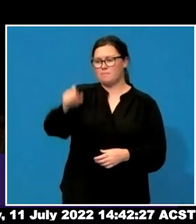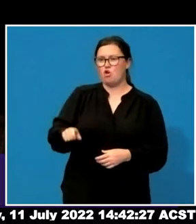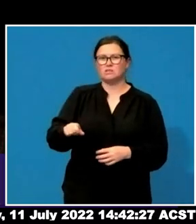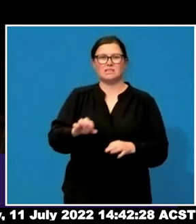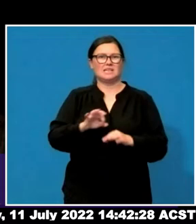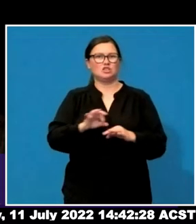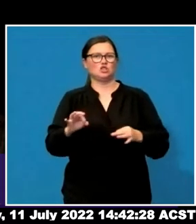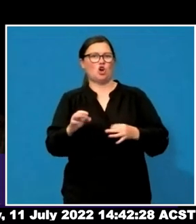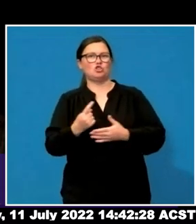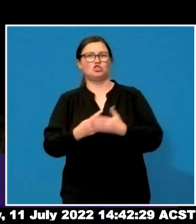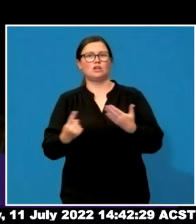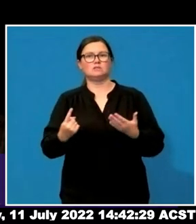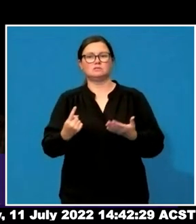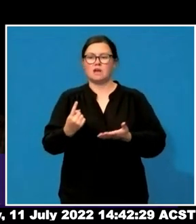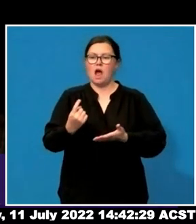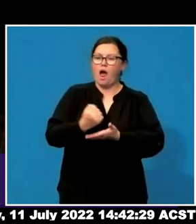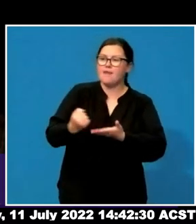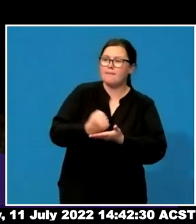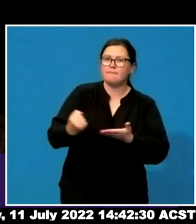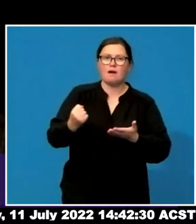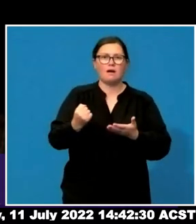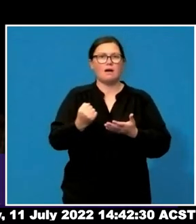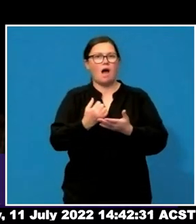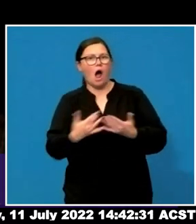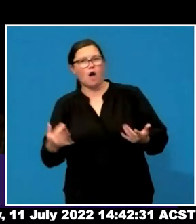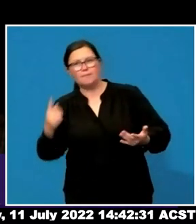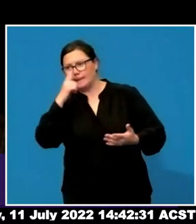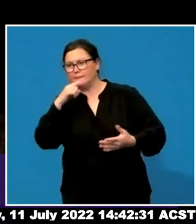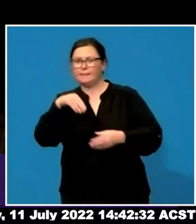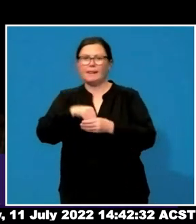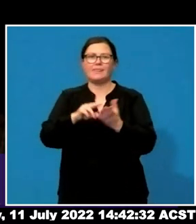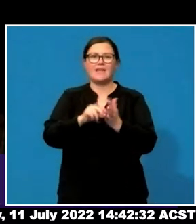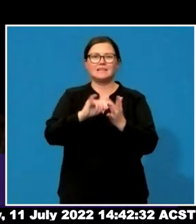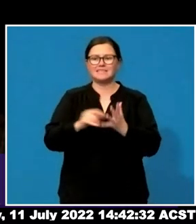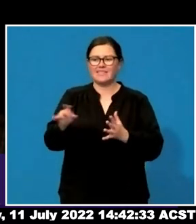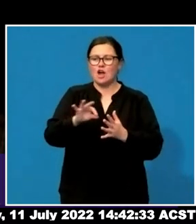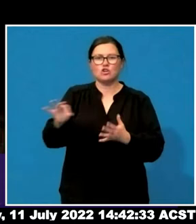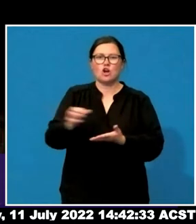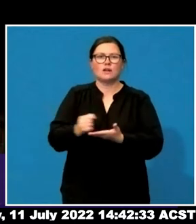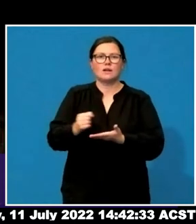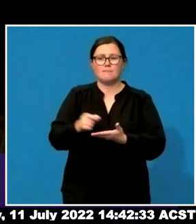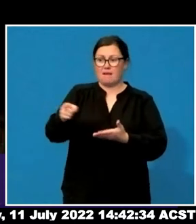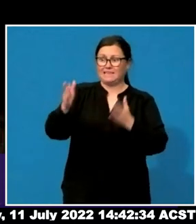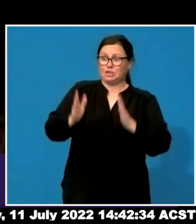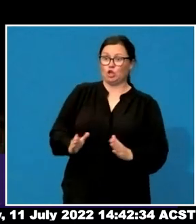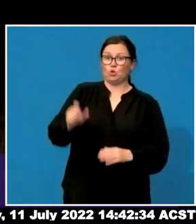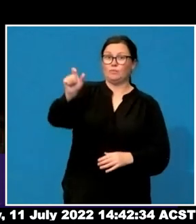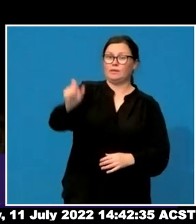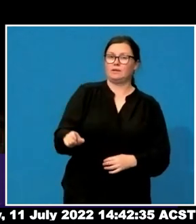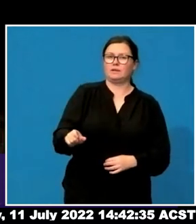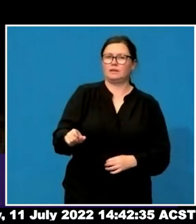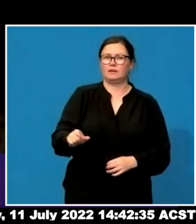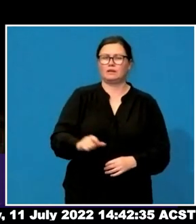they're not. MR GRIFFIN: If one worked on a model that had a designated case manager in